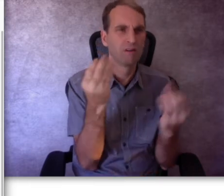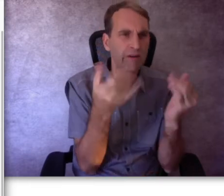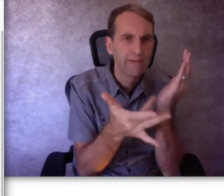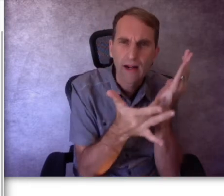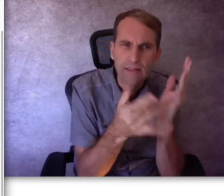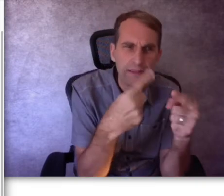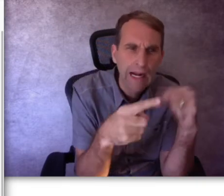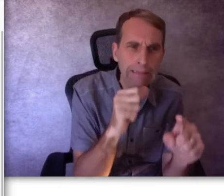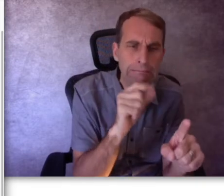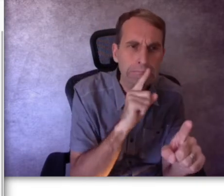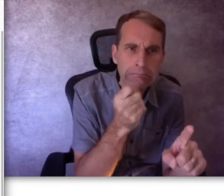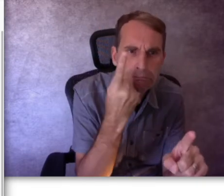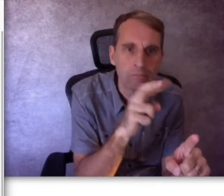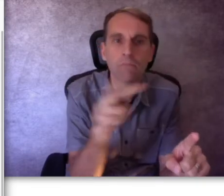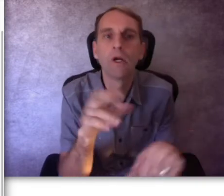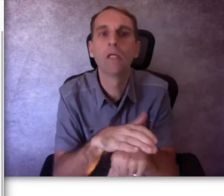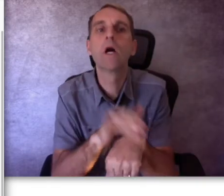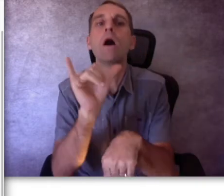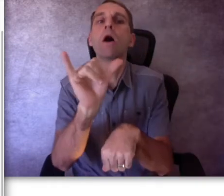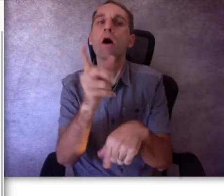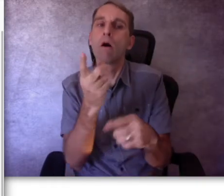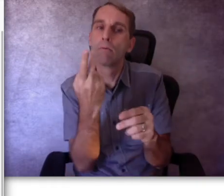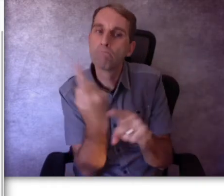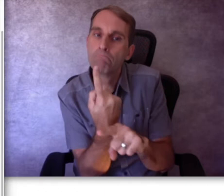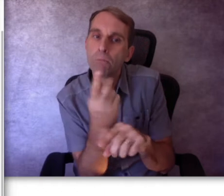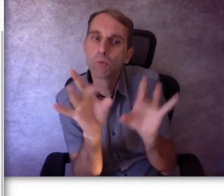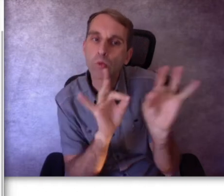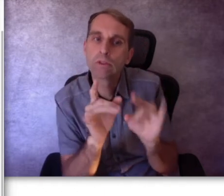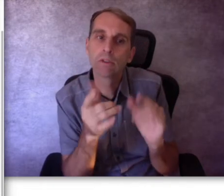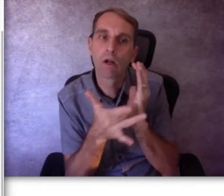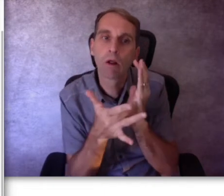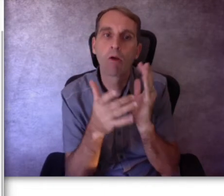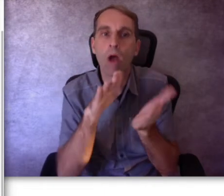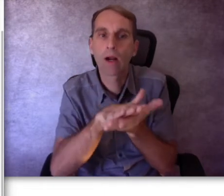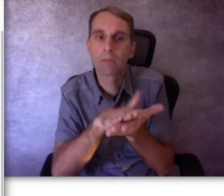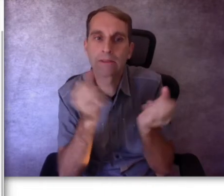If you miss a technical sign or want to double check something, you will be able to reference the English text to help